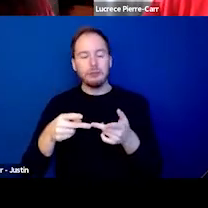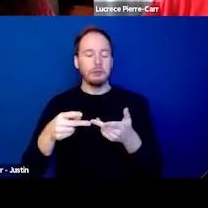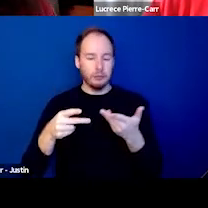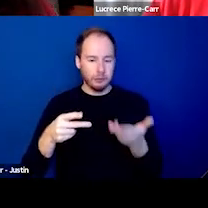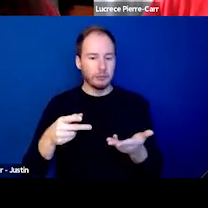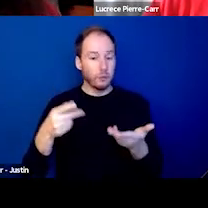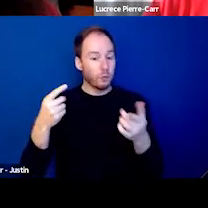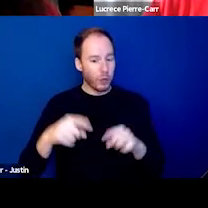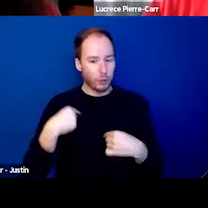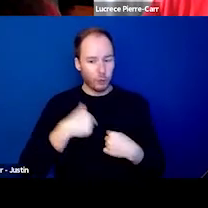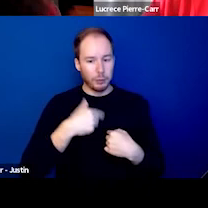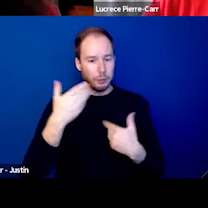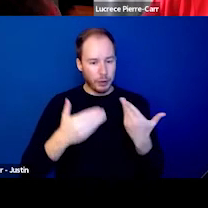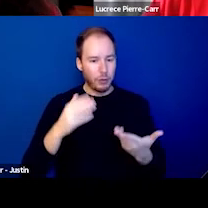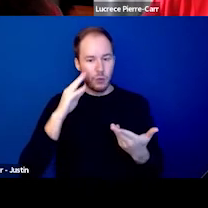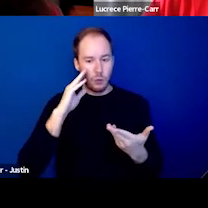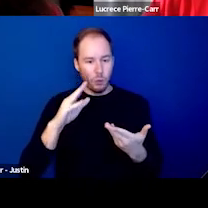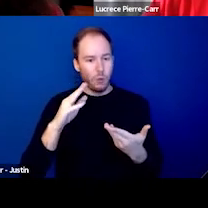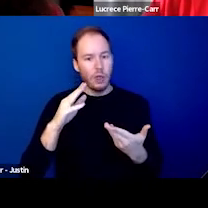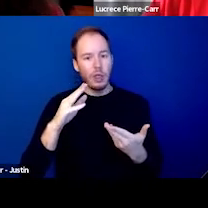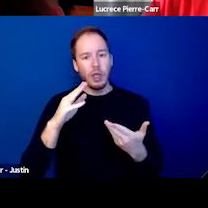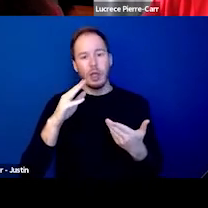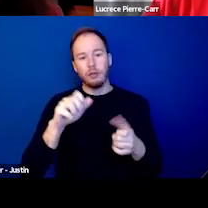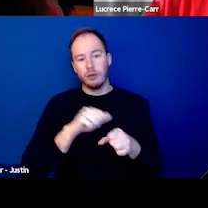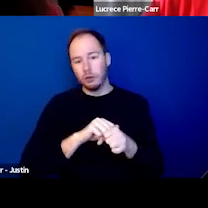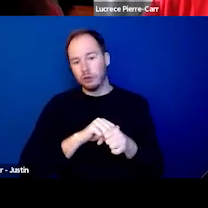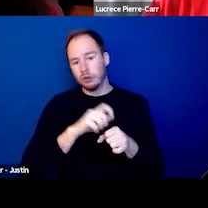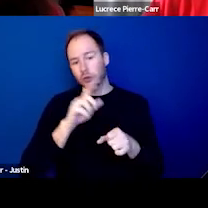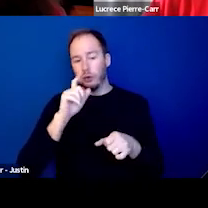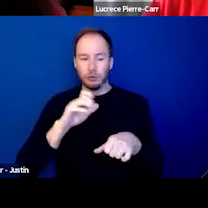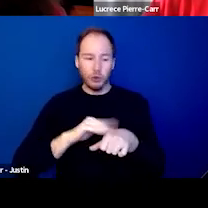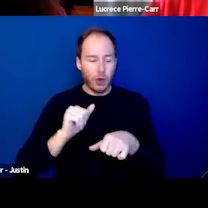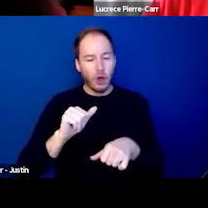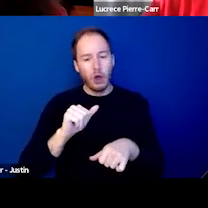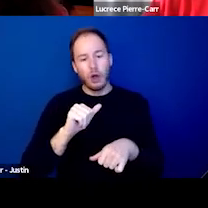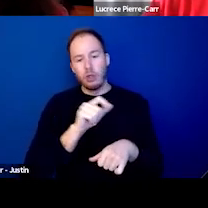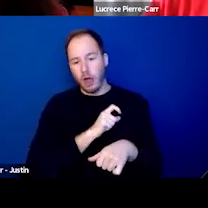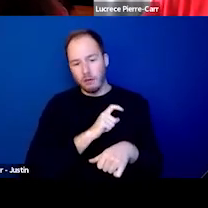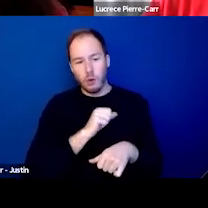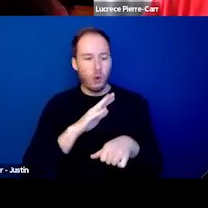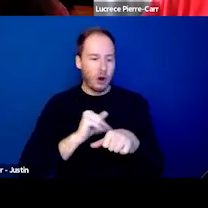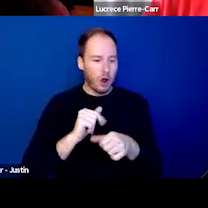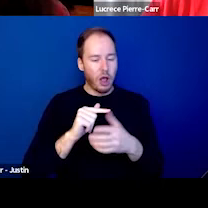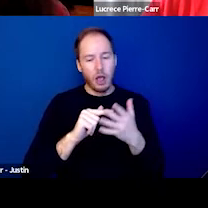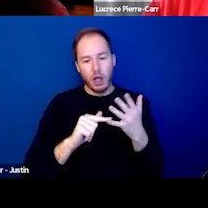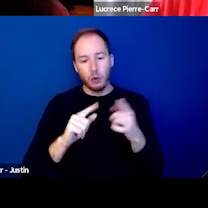is that we might end up calling too many times out to law enforcement or too many times encouraging people to go to emergency rooms just